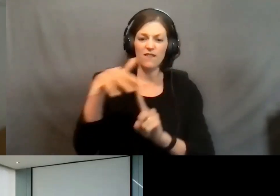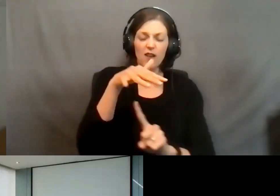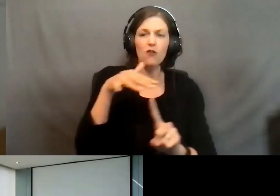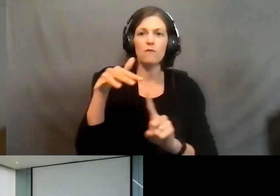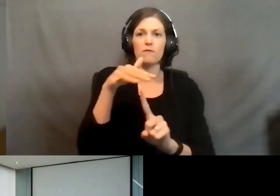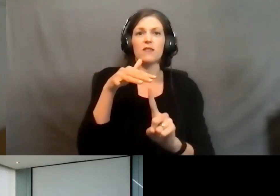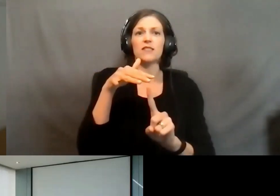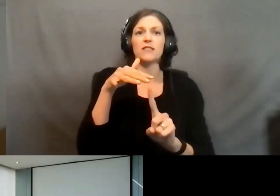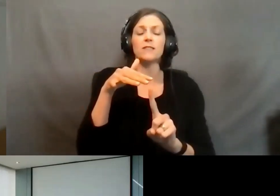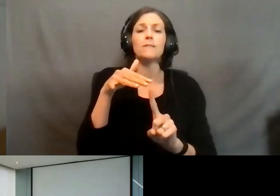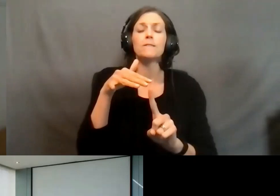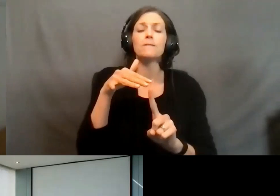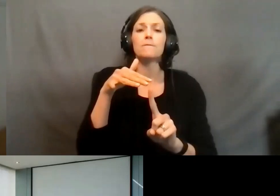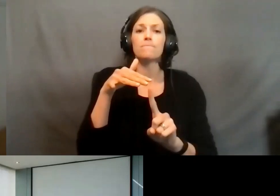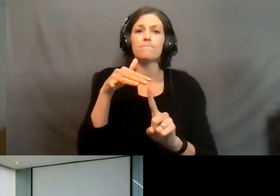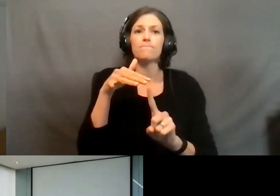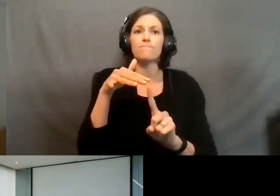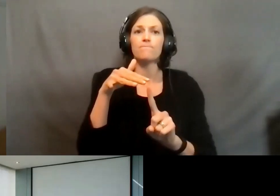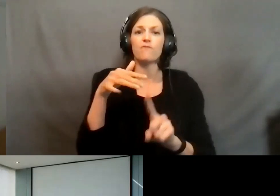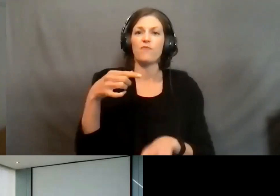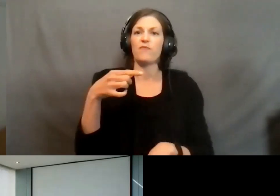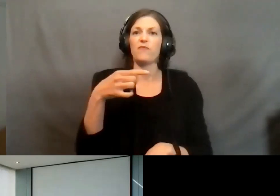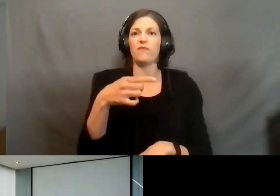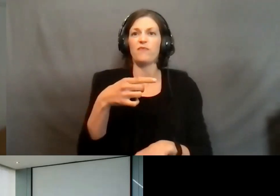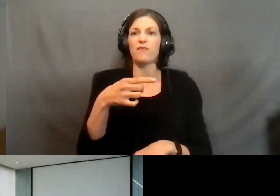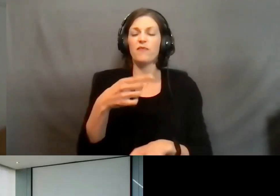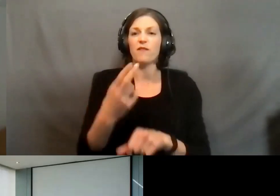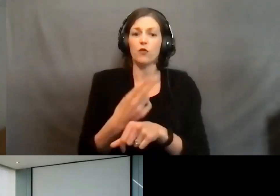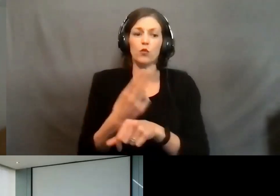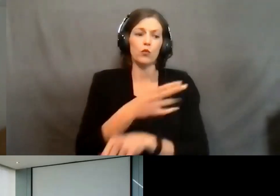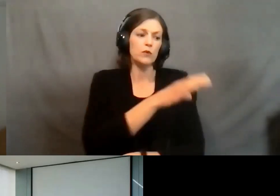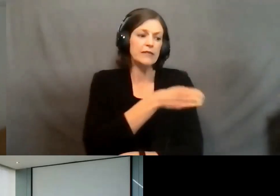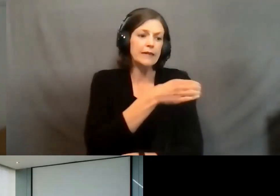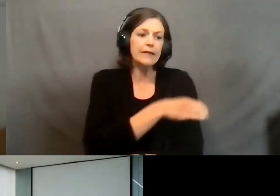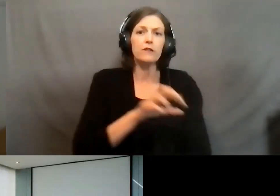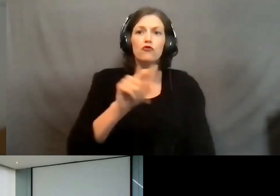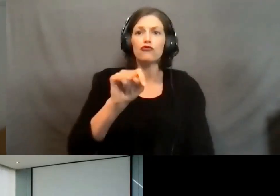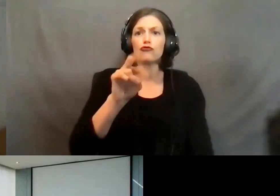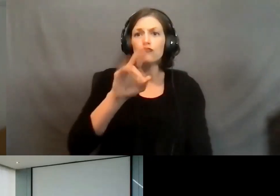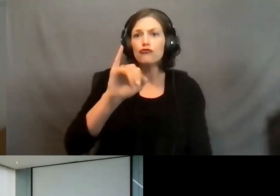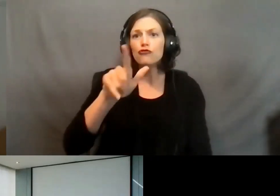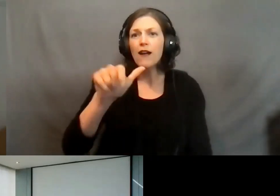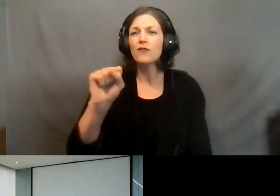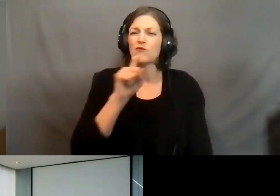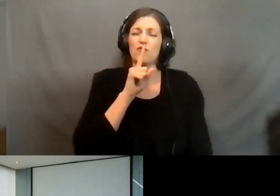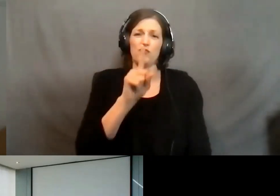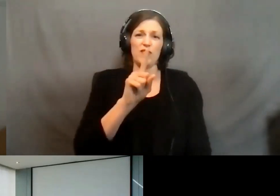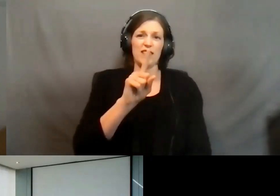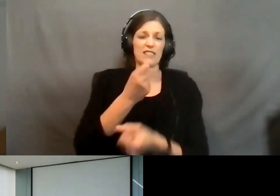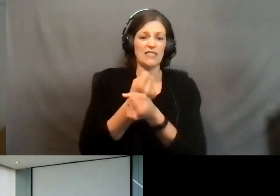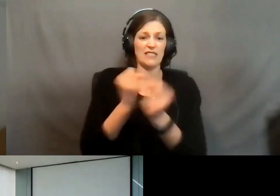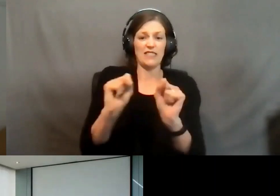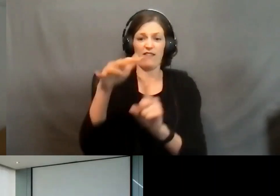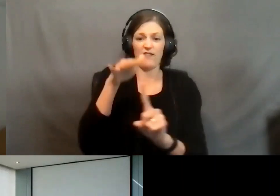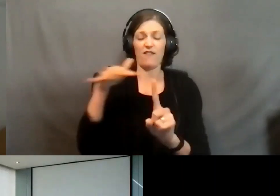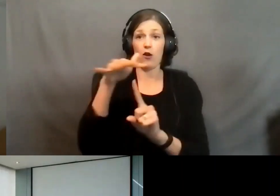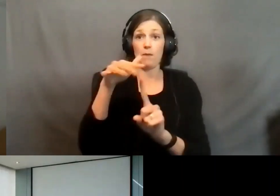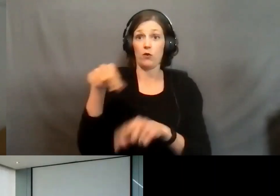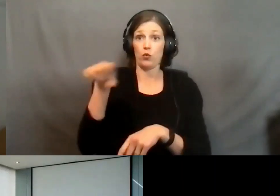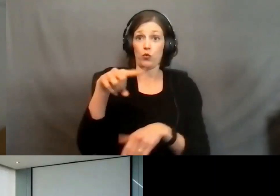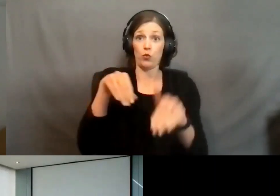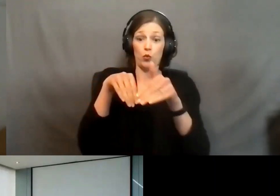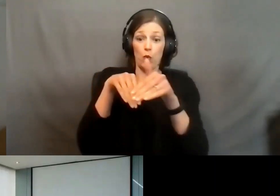12:13:13 clinical trials. This is a very secure environment that once you enter as a registrant,